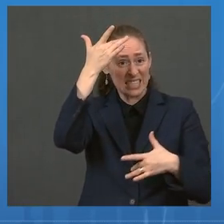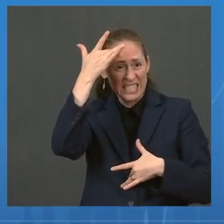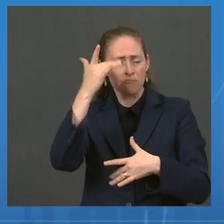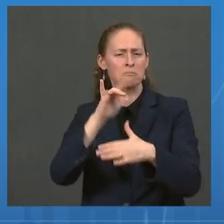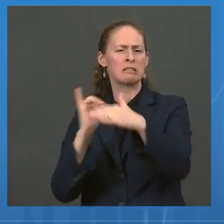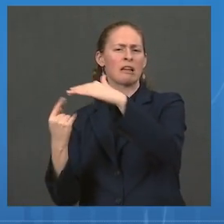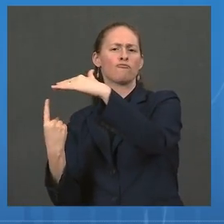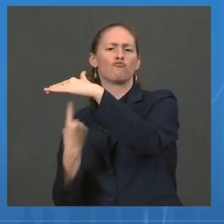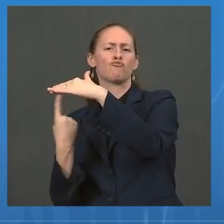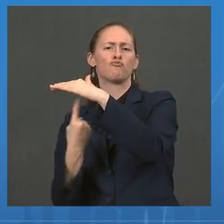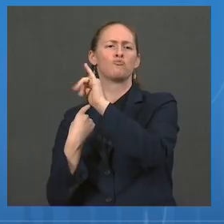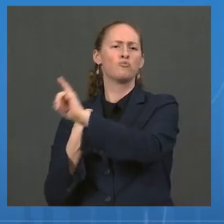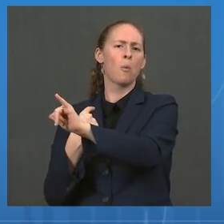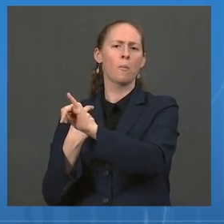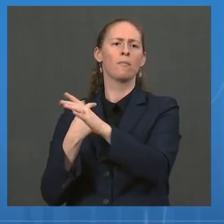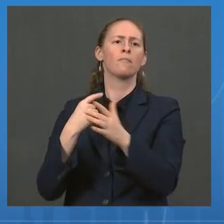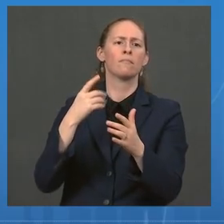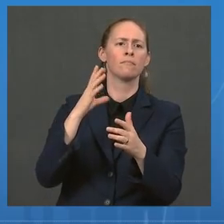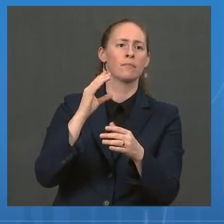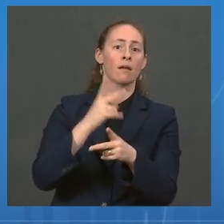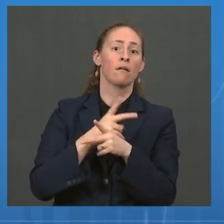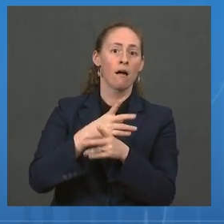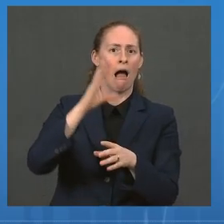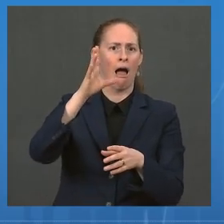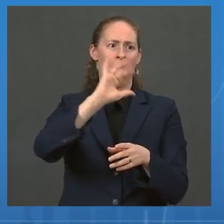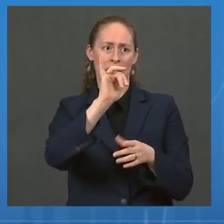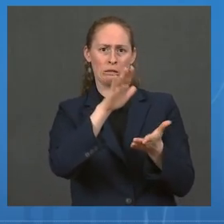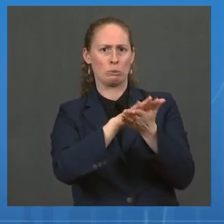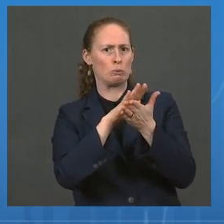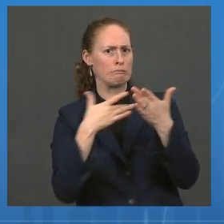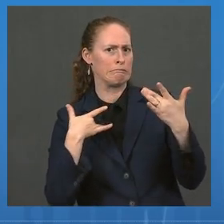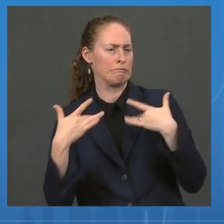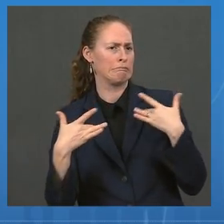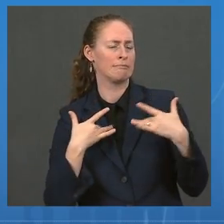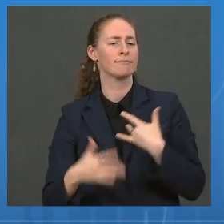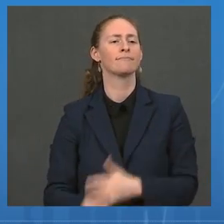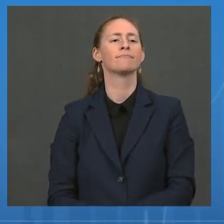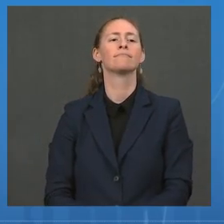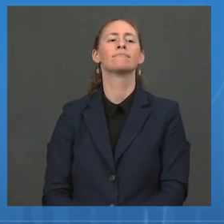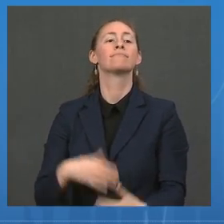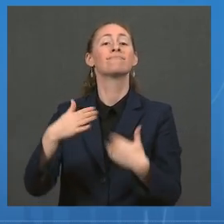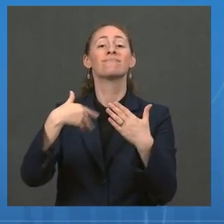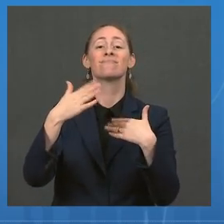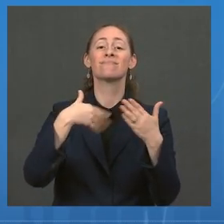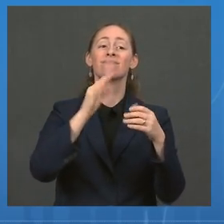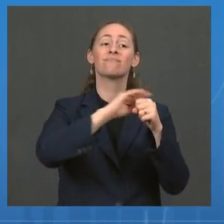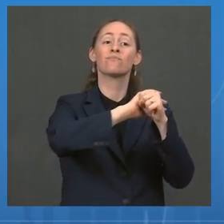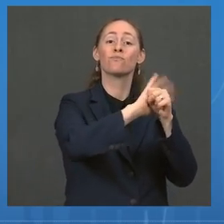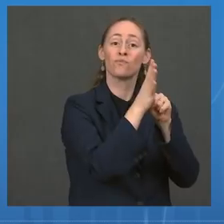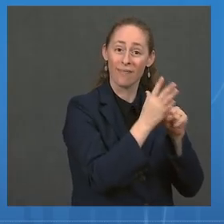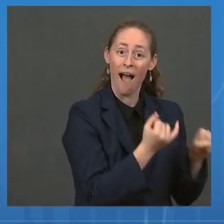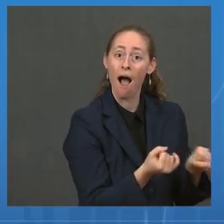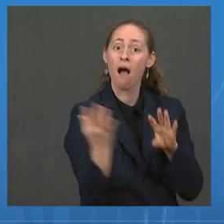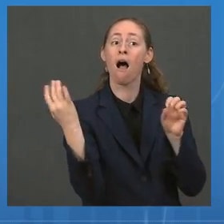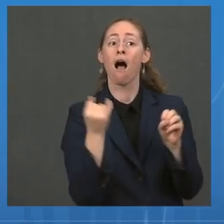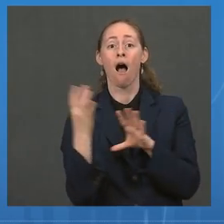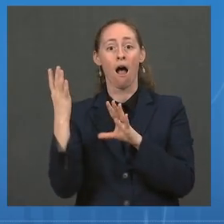And even as average daily COVID hospitalizations are decreasing, we continue to see many hospitals